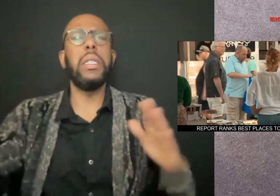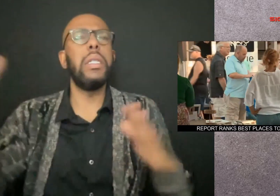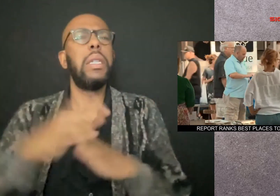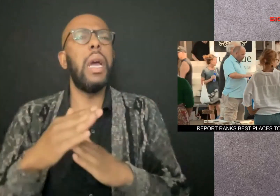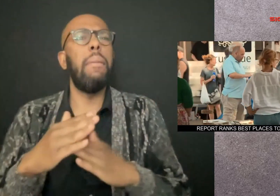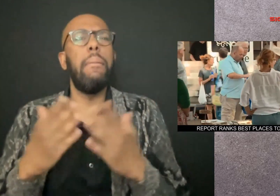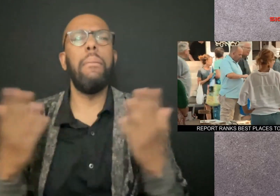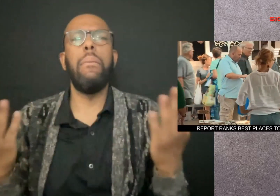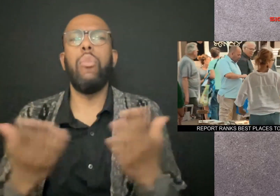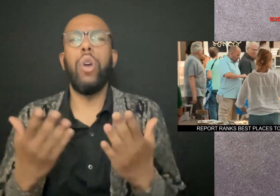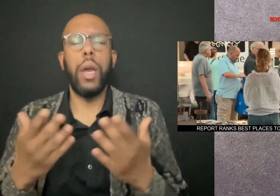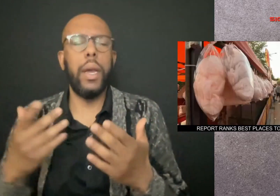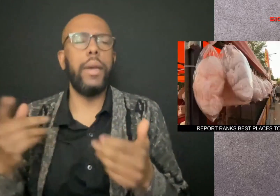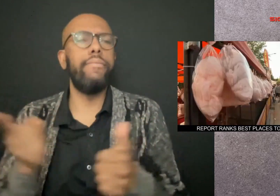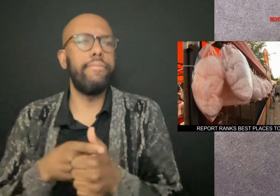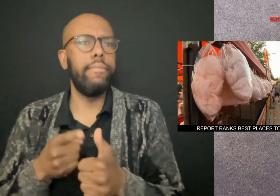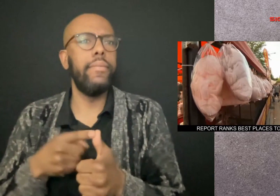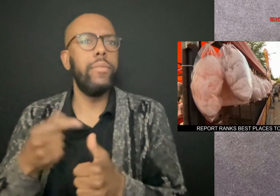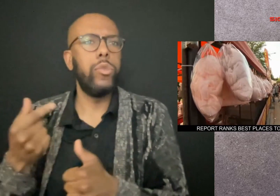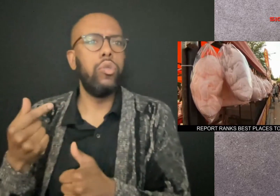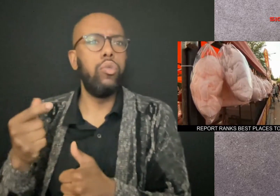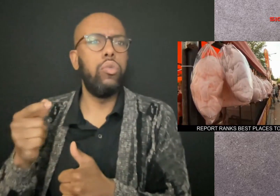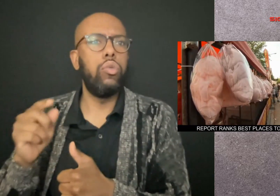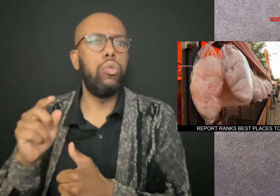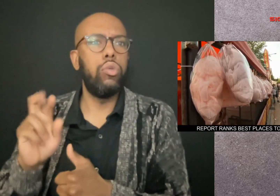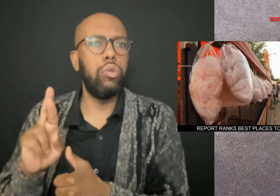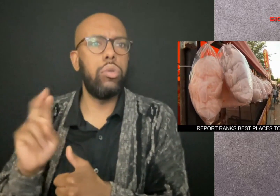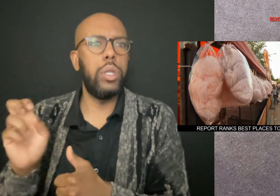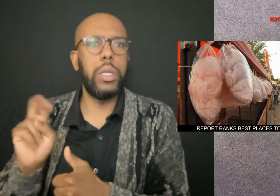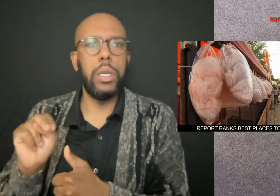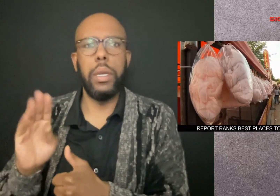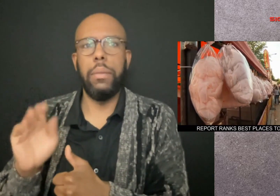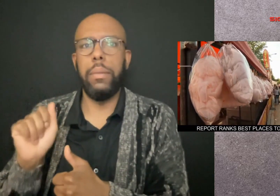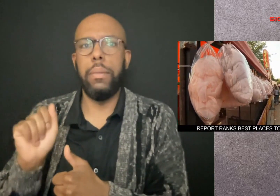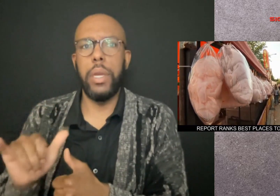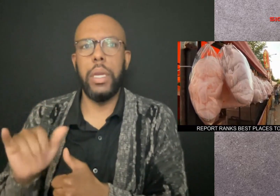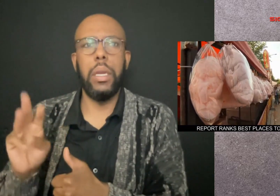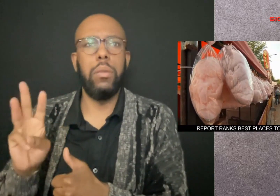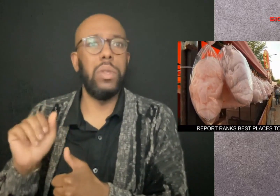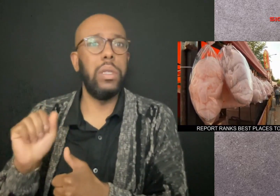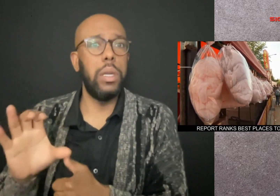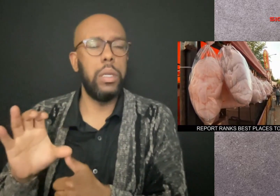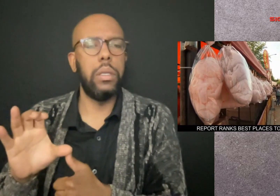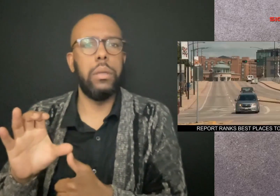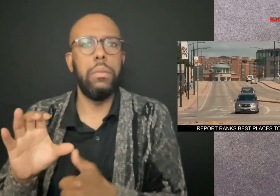This year's Top city, green Bay, Wisconsin, shooting Stuff around